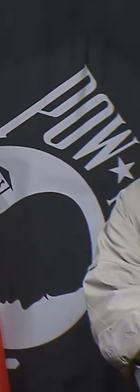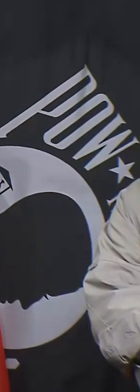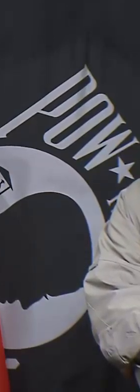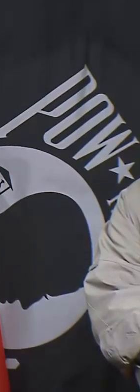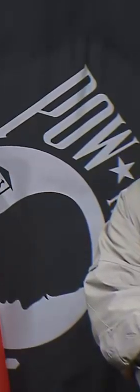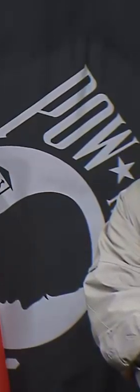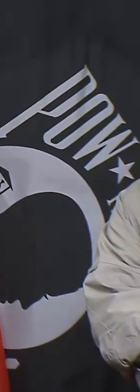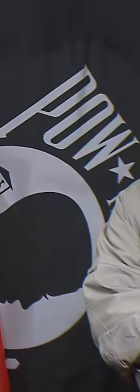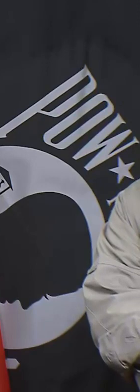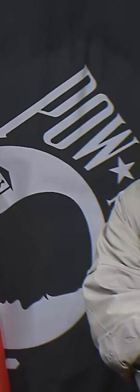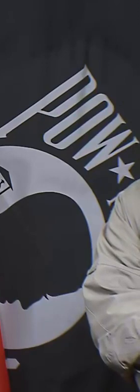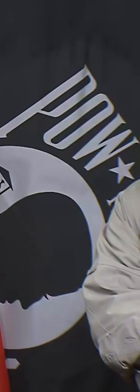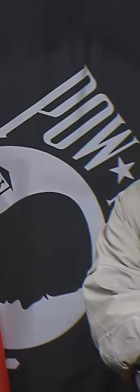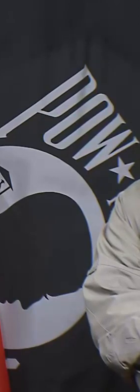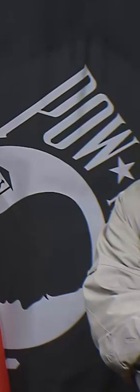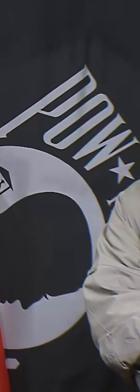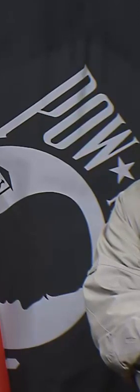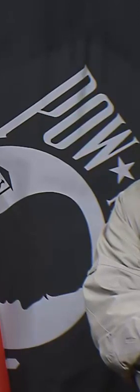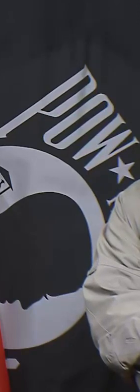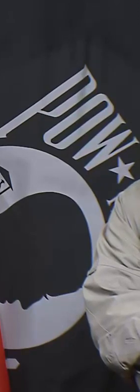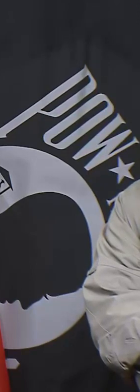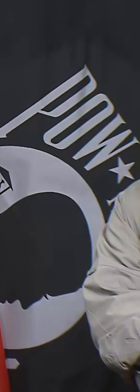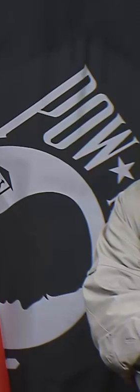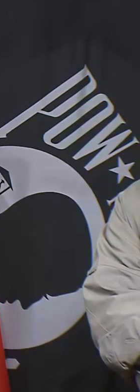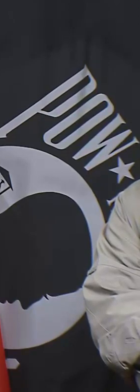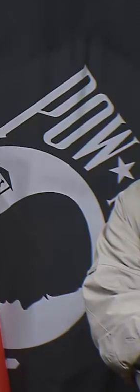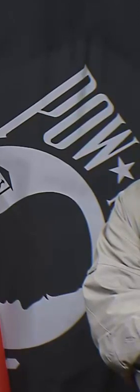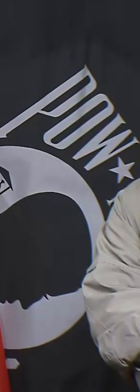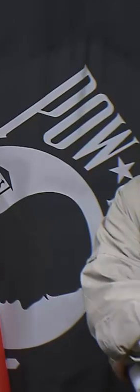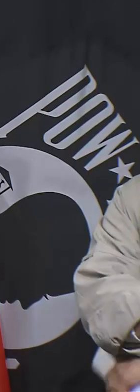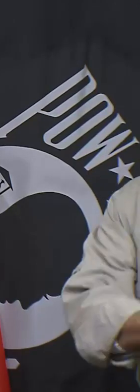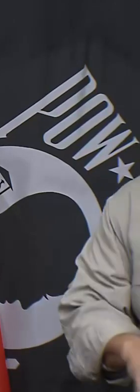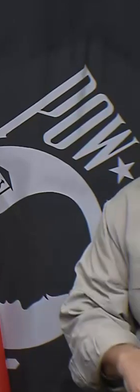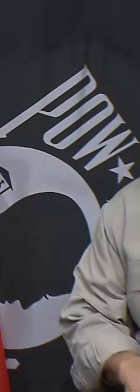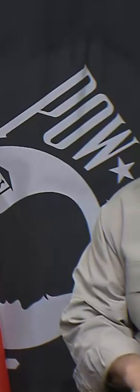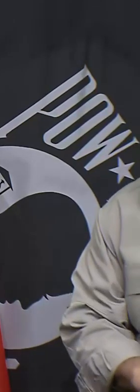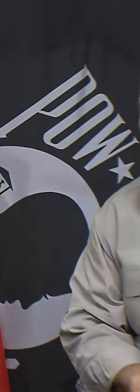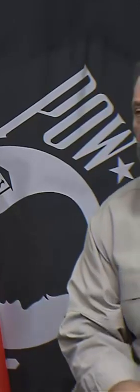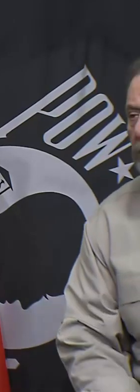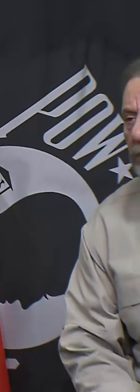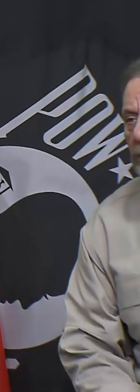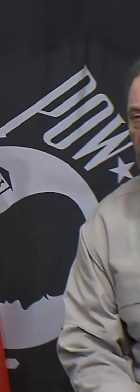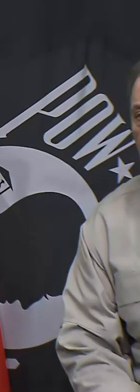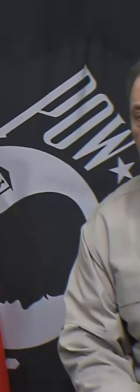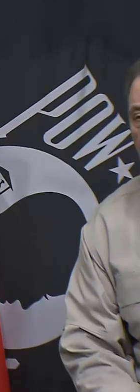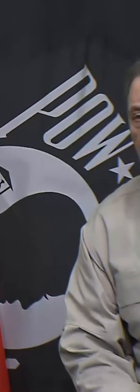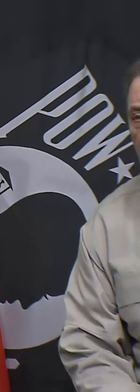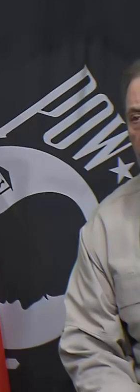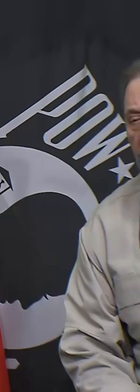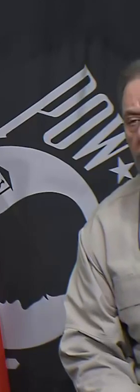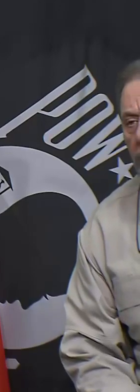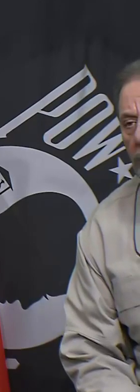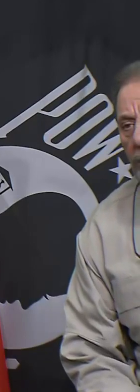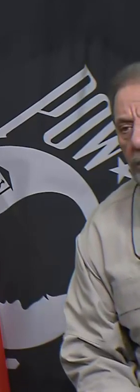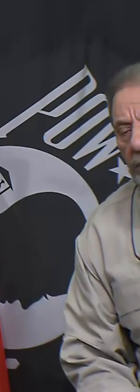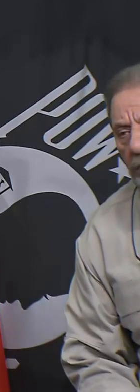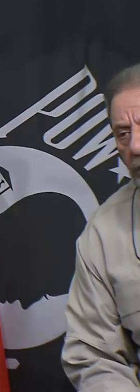HER. SHE SPEAKS FOR ERHSLFE. 'IM ONLY THING THIS. WE DO EVERYTHING TOTGEHER.